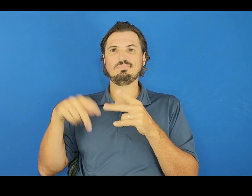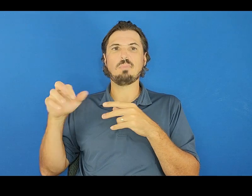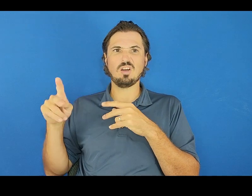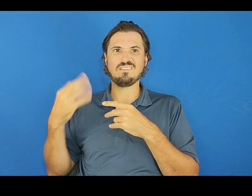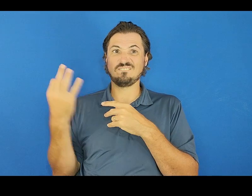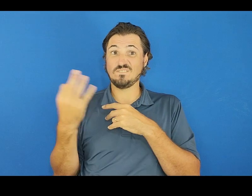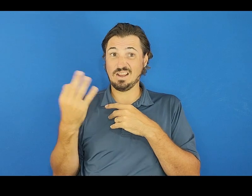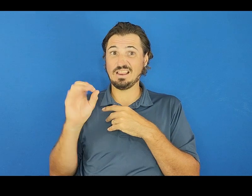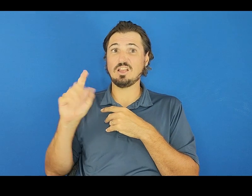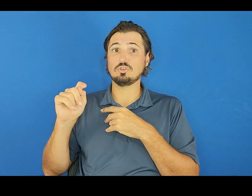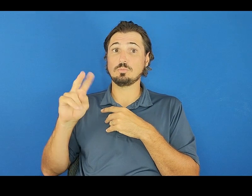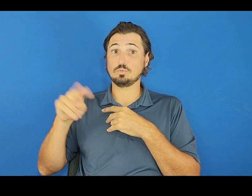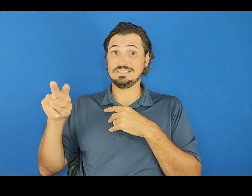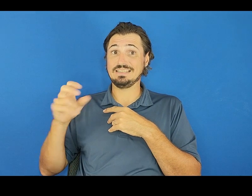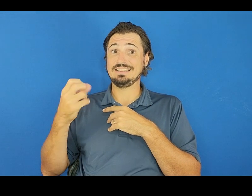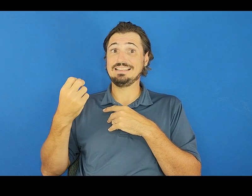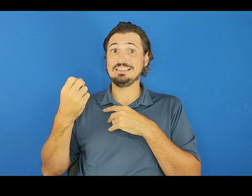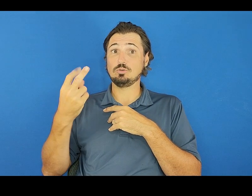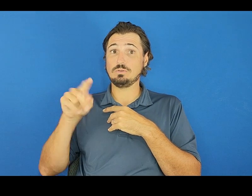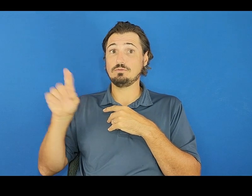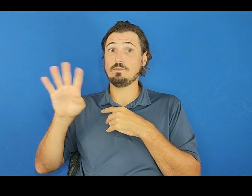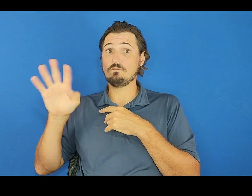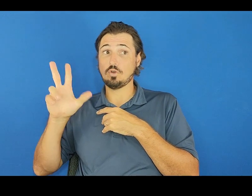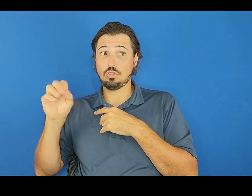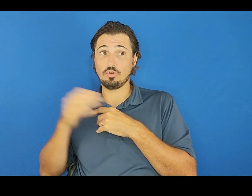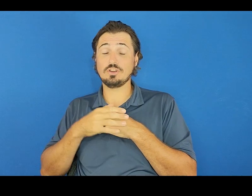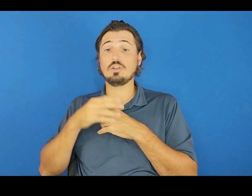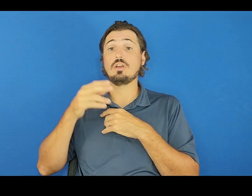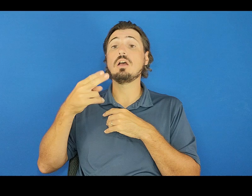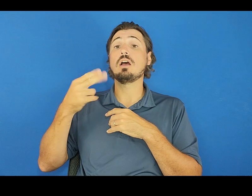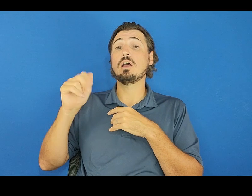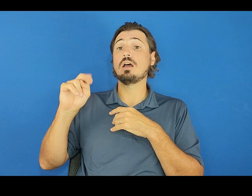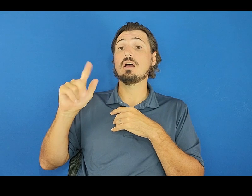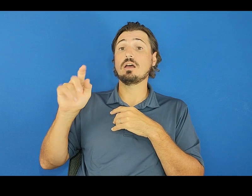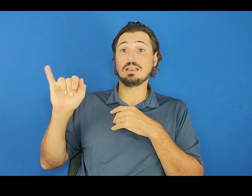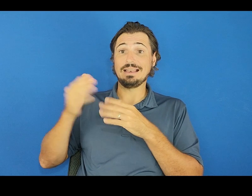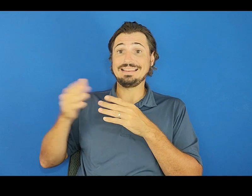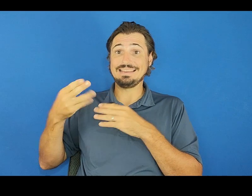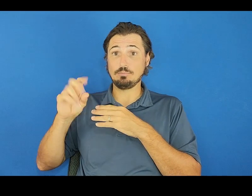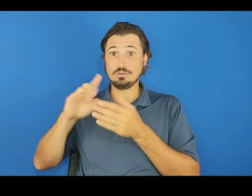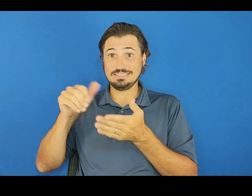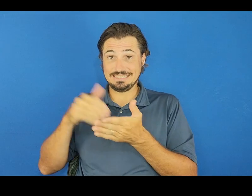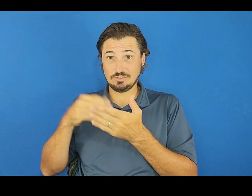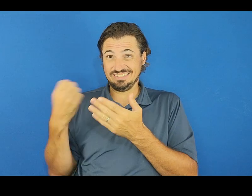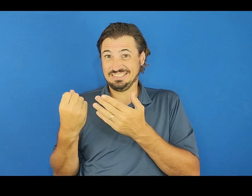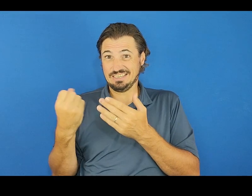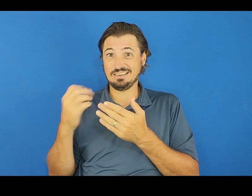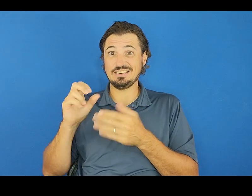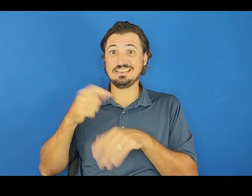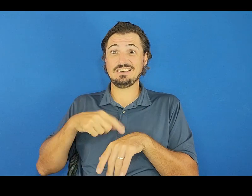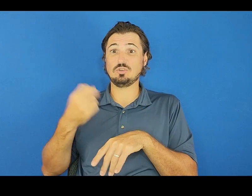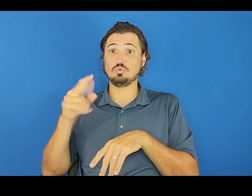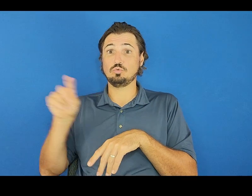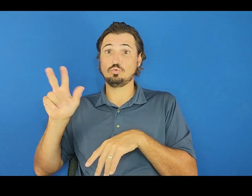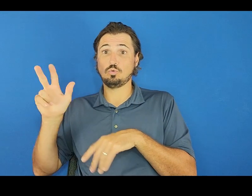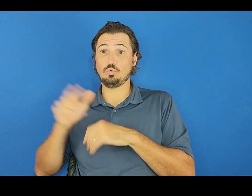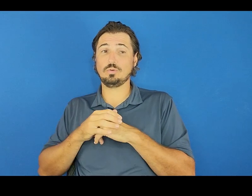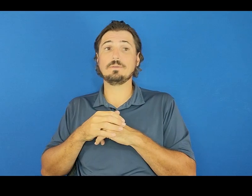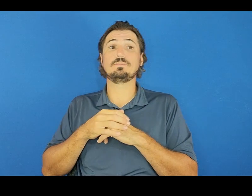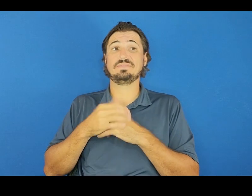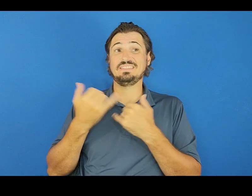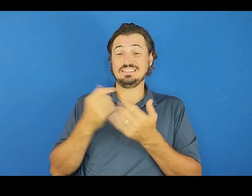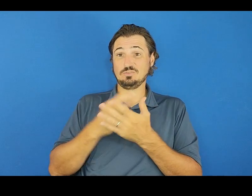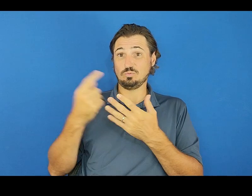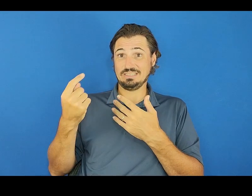Kīlauea this Friday from noon to 4:30 p.m.; and the Hanalei Neighborhood Center in Hanalei on Saturday from noon to 3